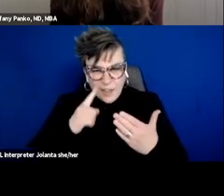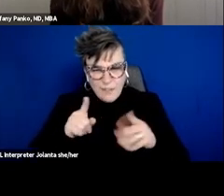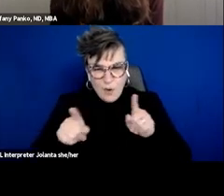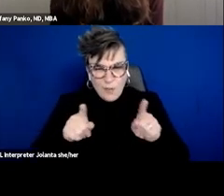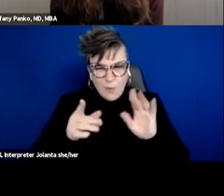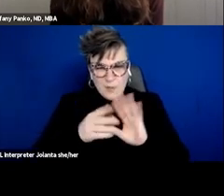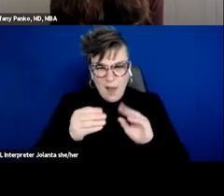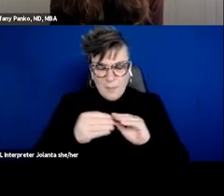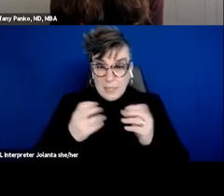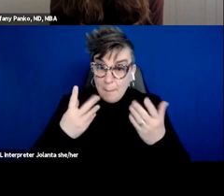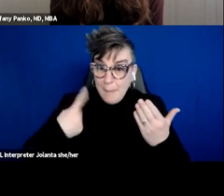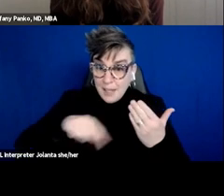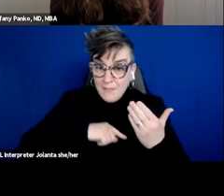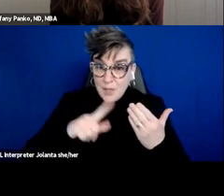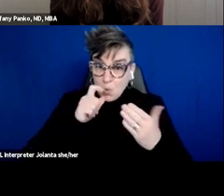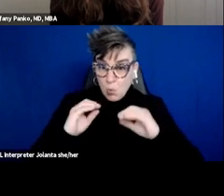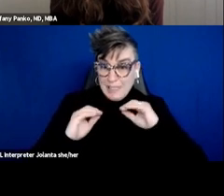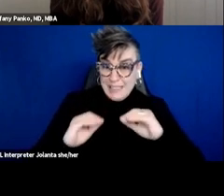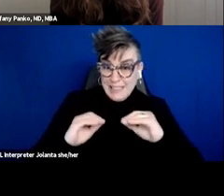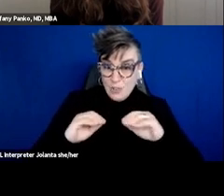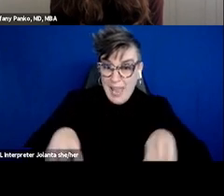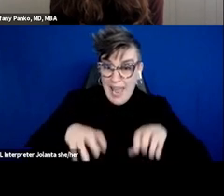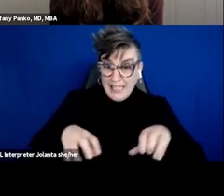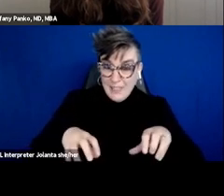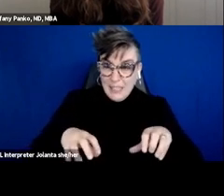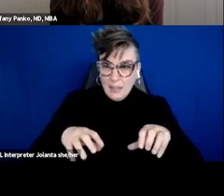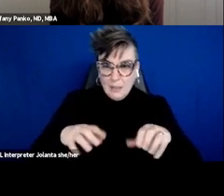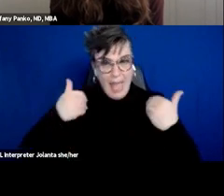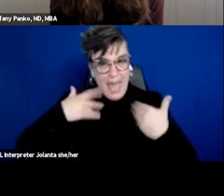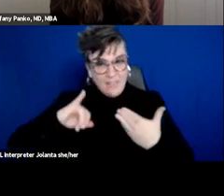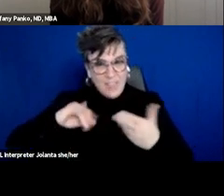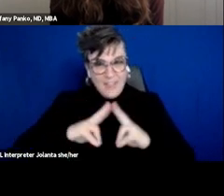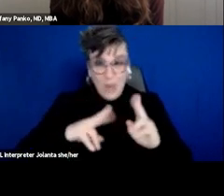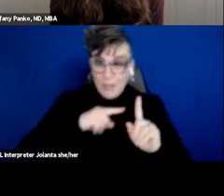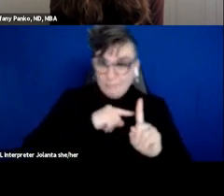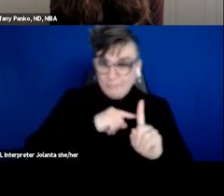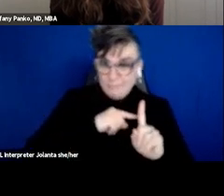us who teach actively now I can tell you have that very positive feeling that you know we’ve